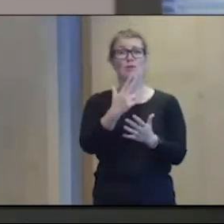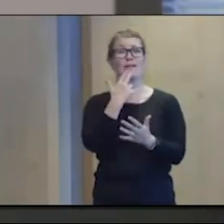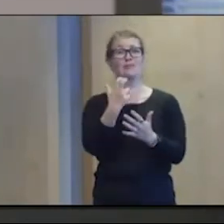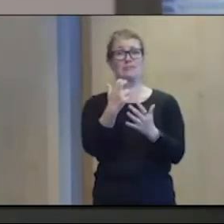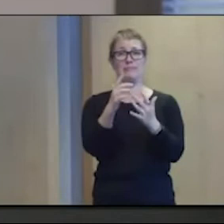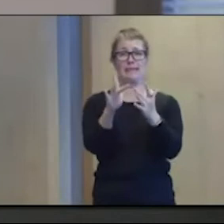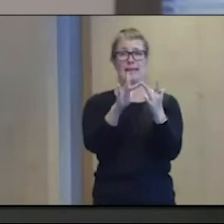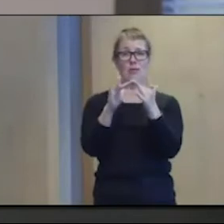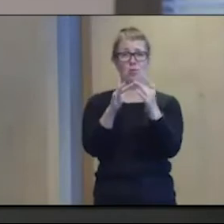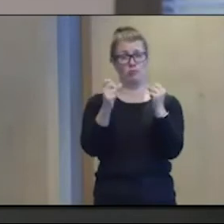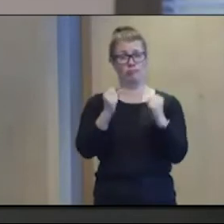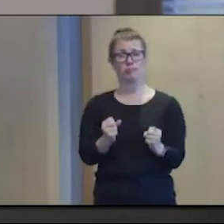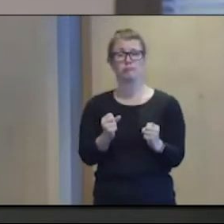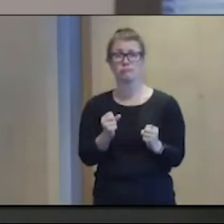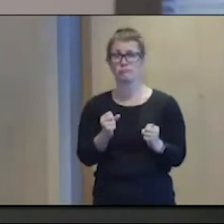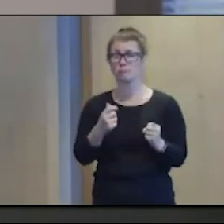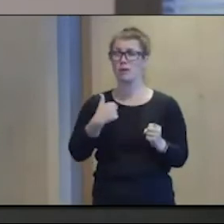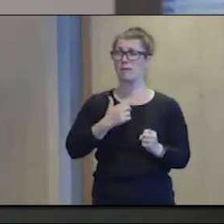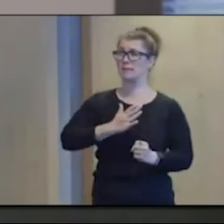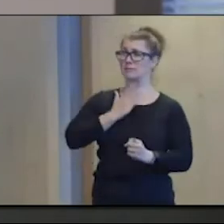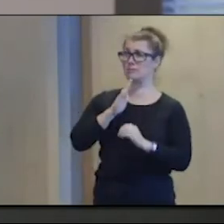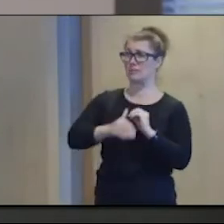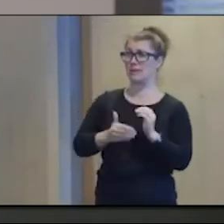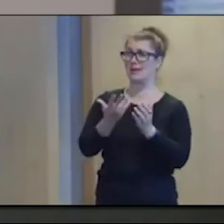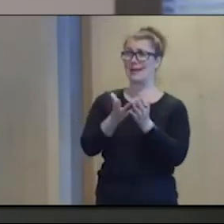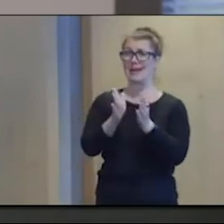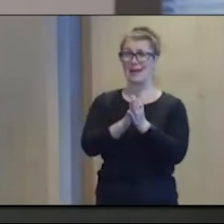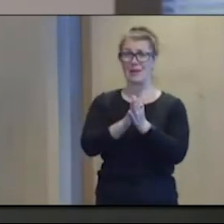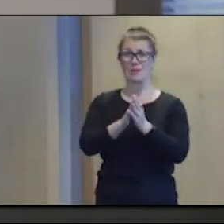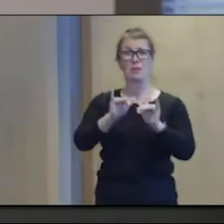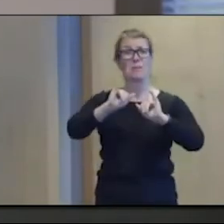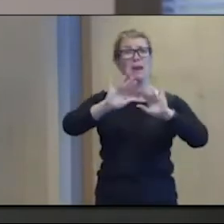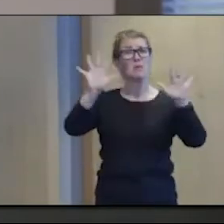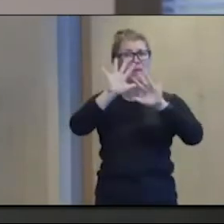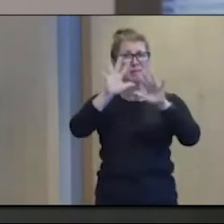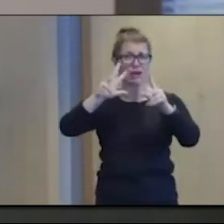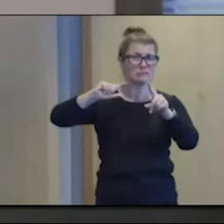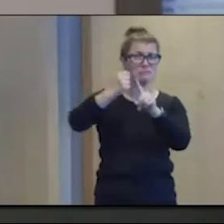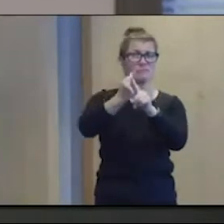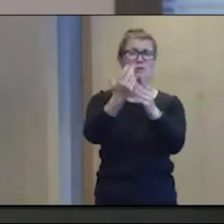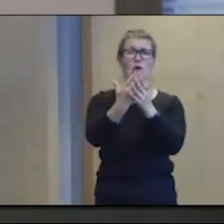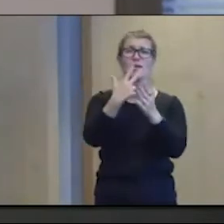interests I am particularly interested in when bad weather attacks electricity networks because that allows me to bring you know